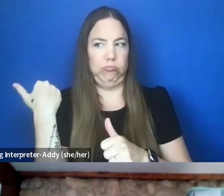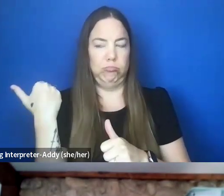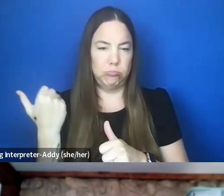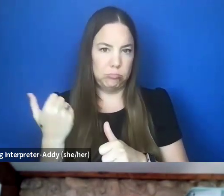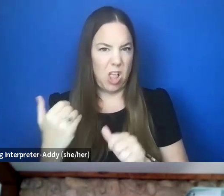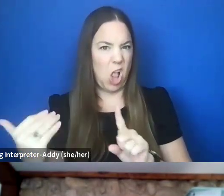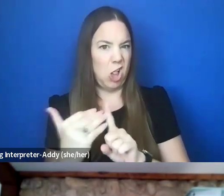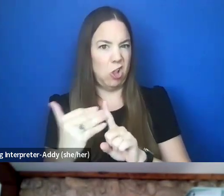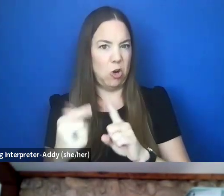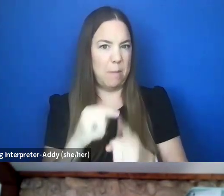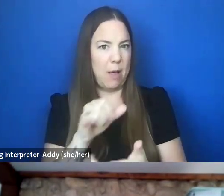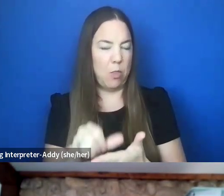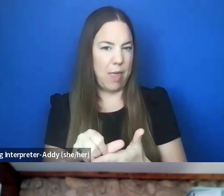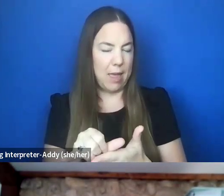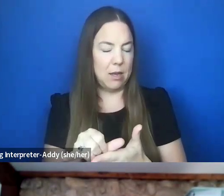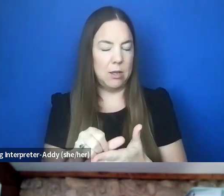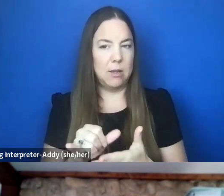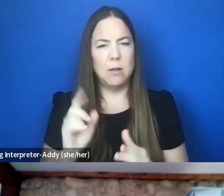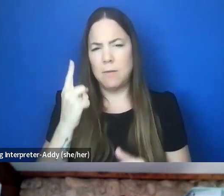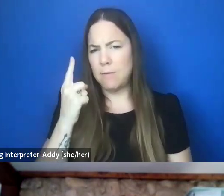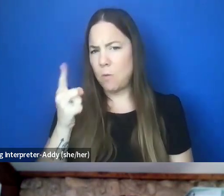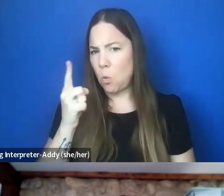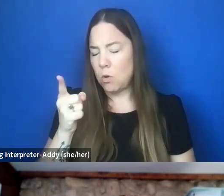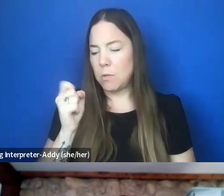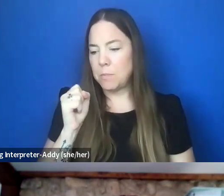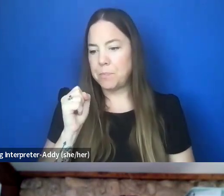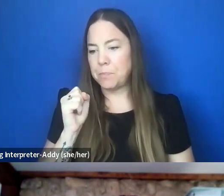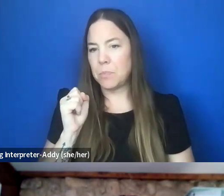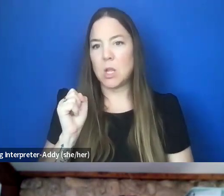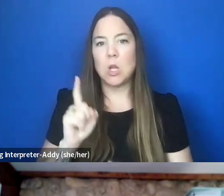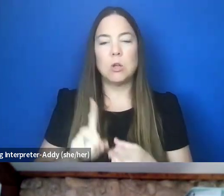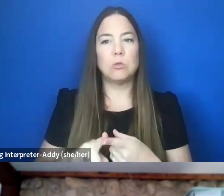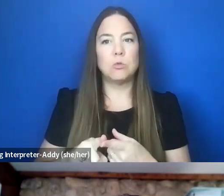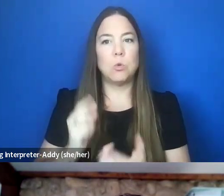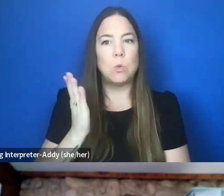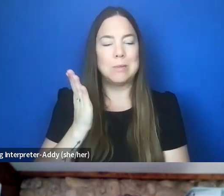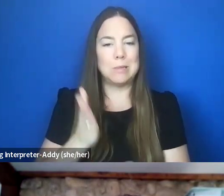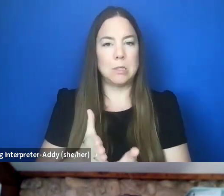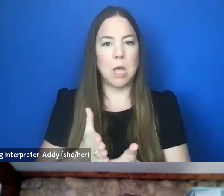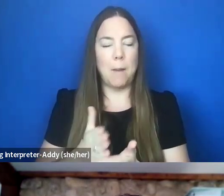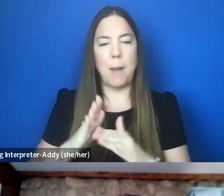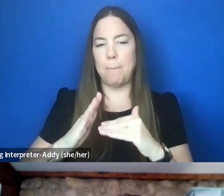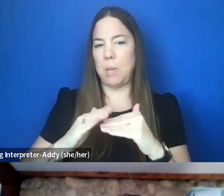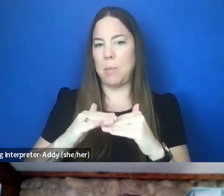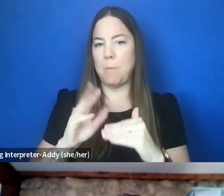Don Dew: it's Don Dew: to end the end subminimum wages and promote fair competitive jobs